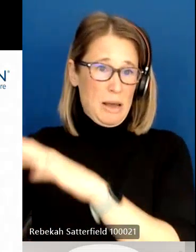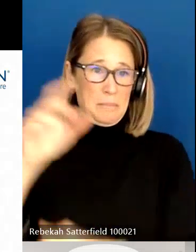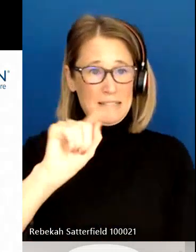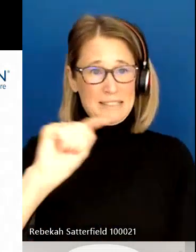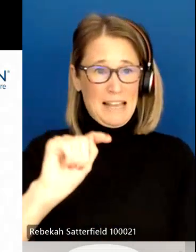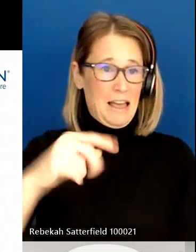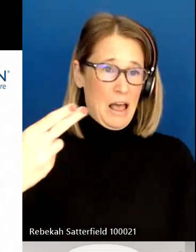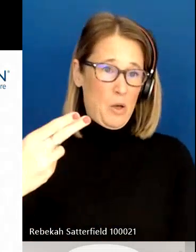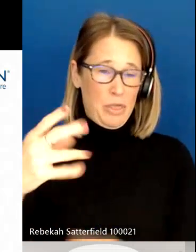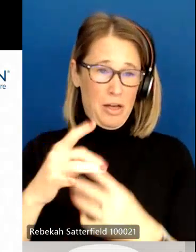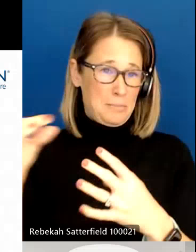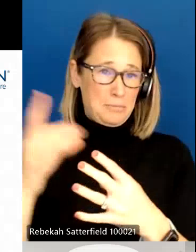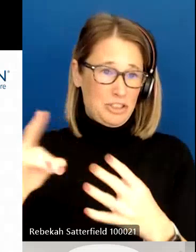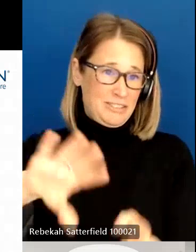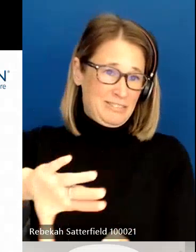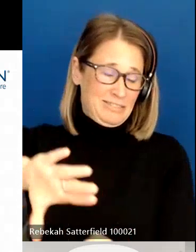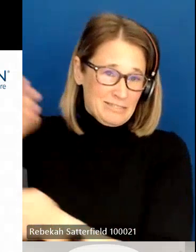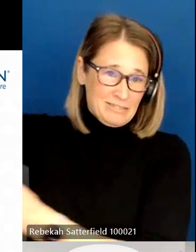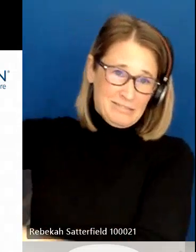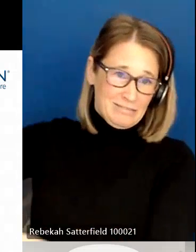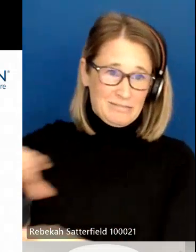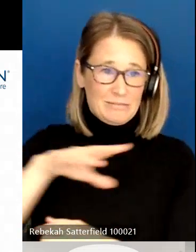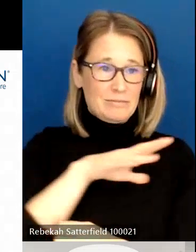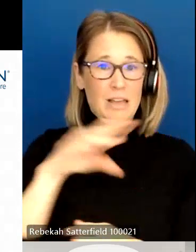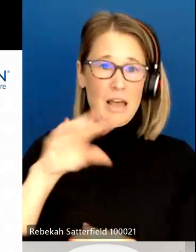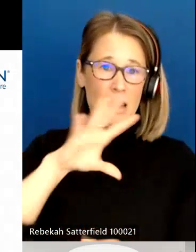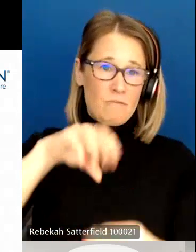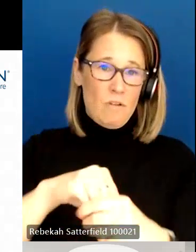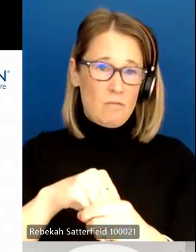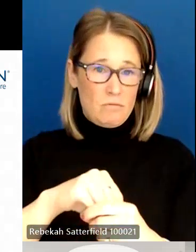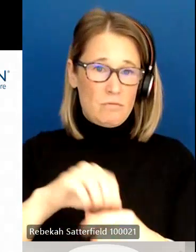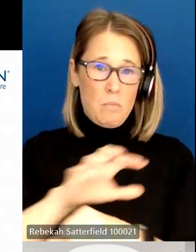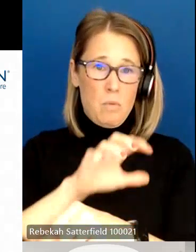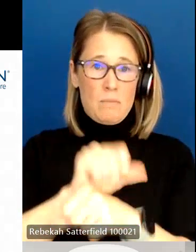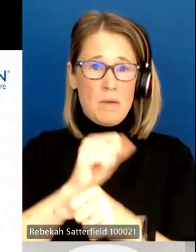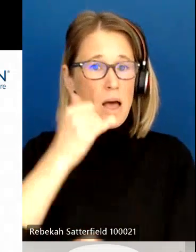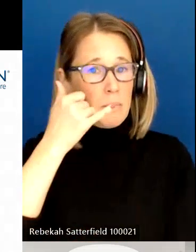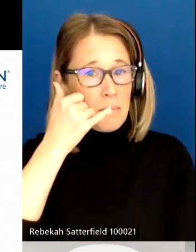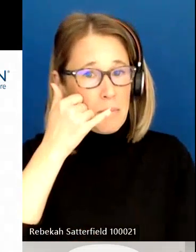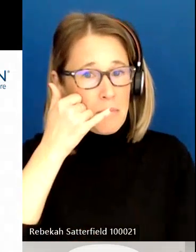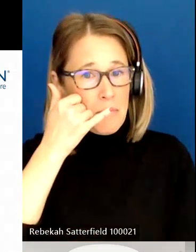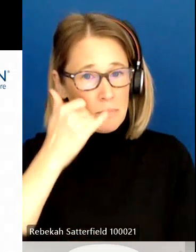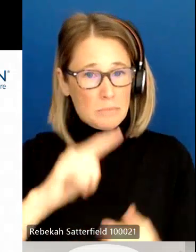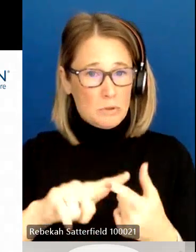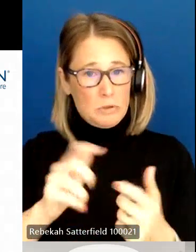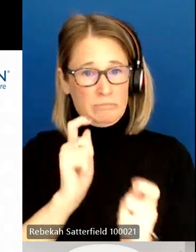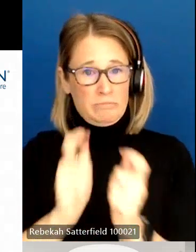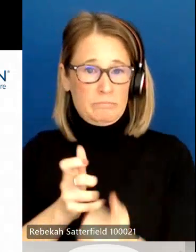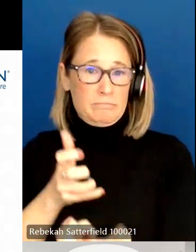together and uh engage in an appointment over the phone to accommodate that patient next slide